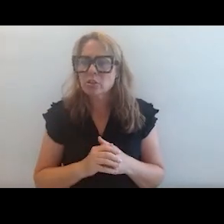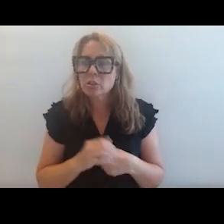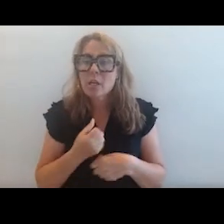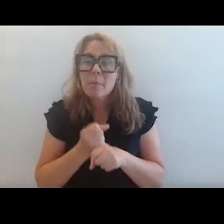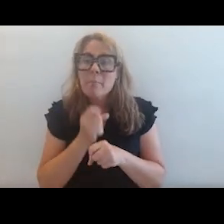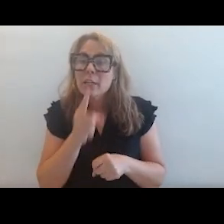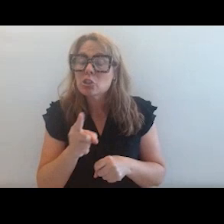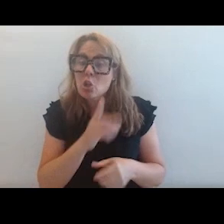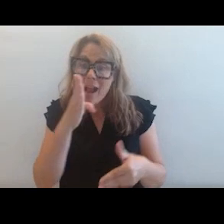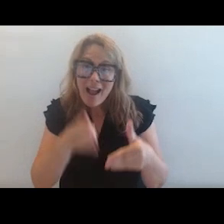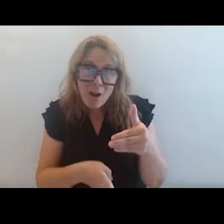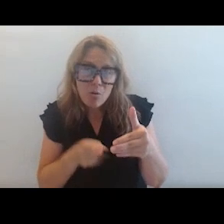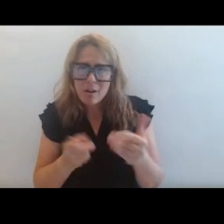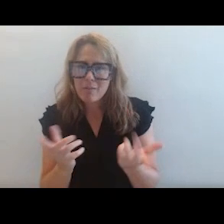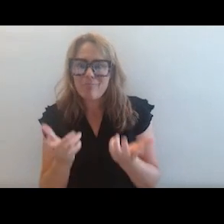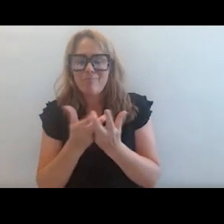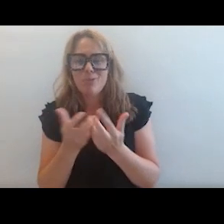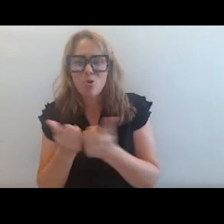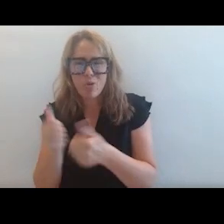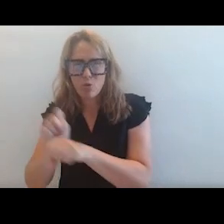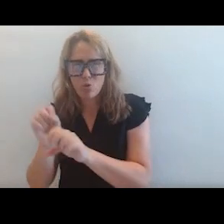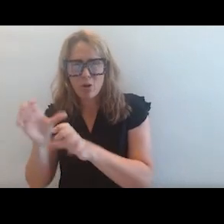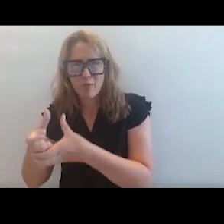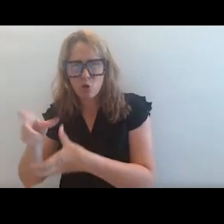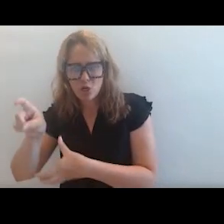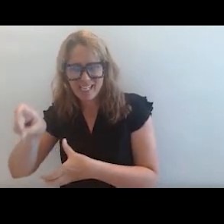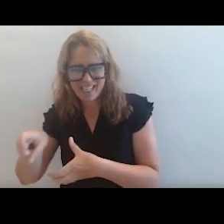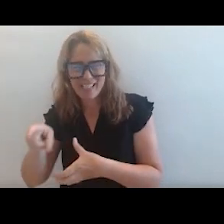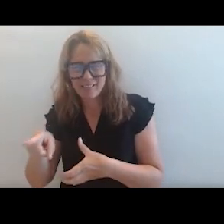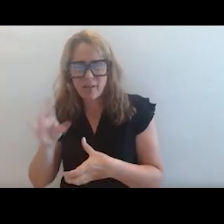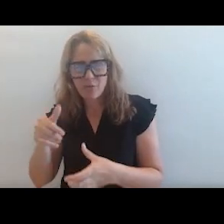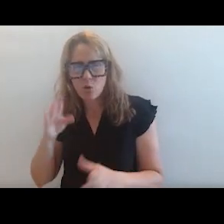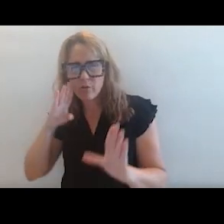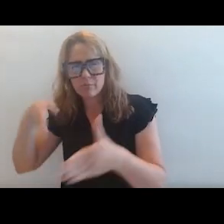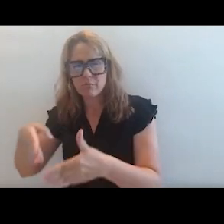sure your outcomes are aligned with the workforce needs of your target areas.